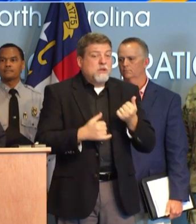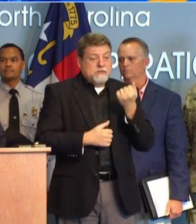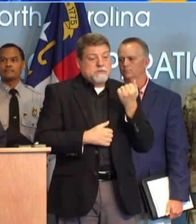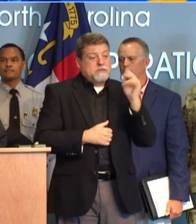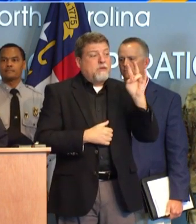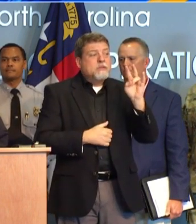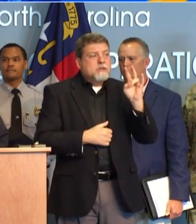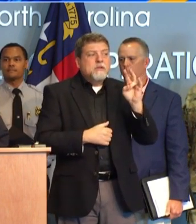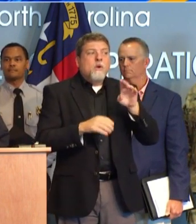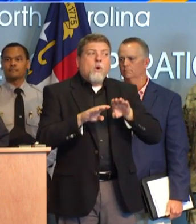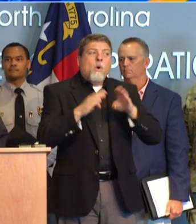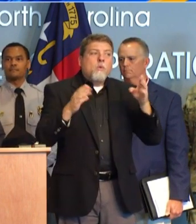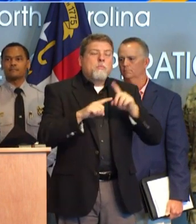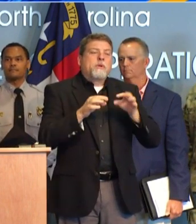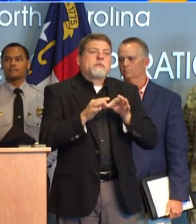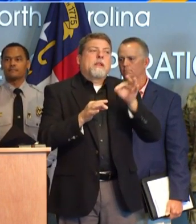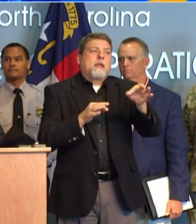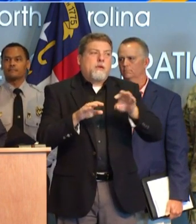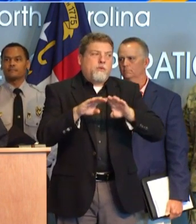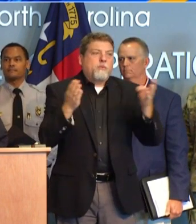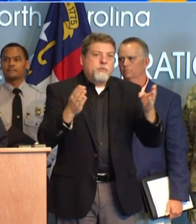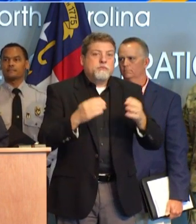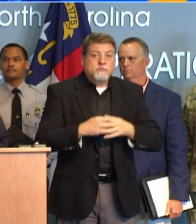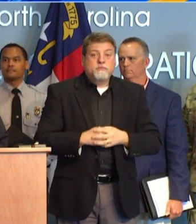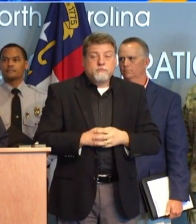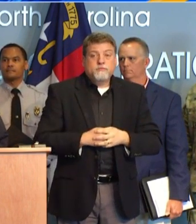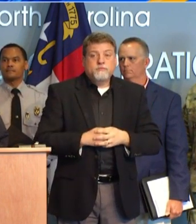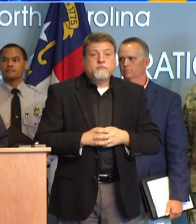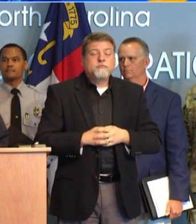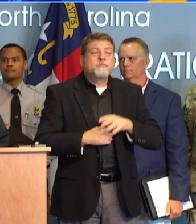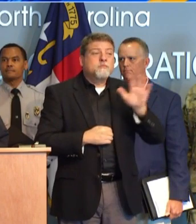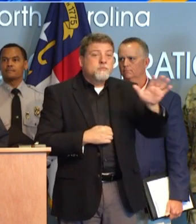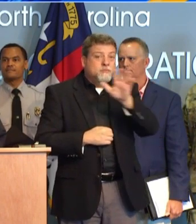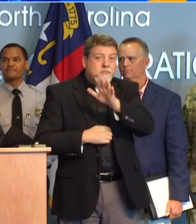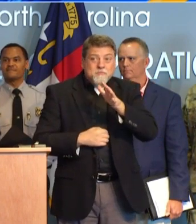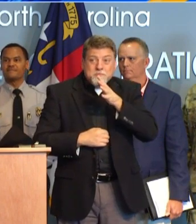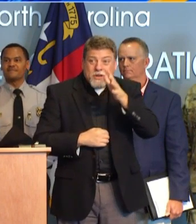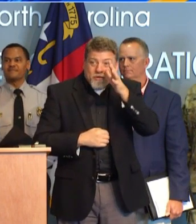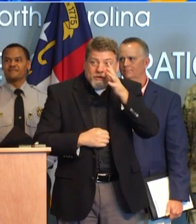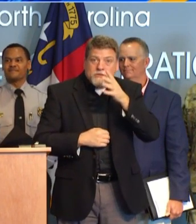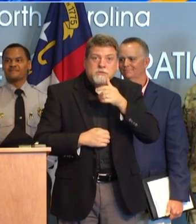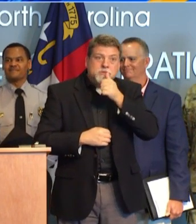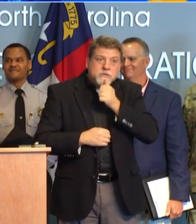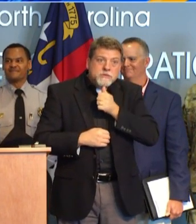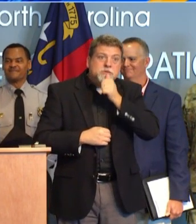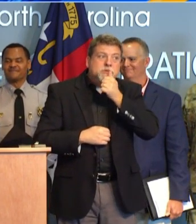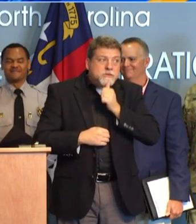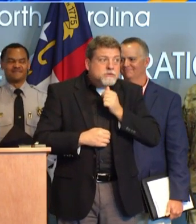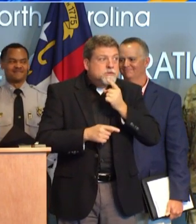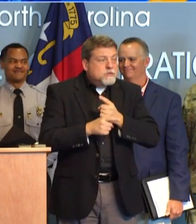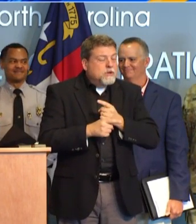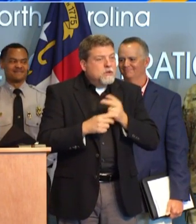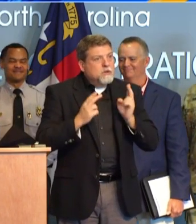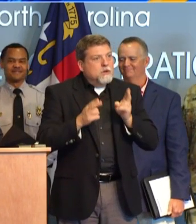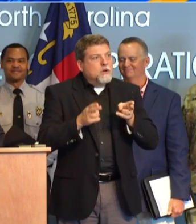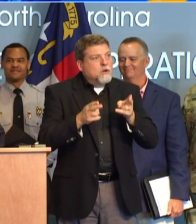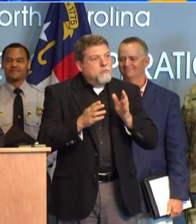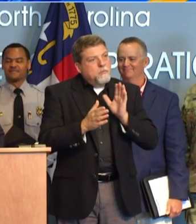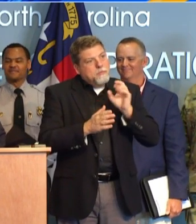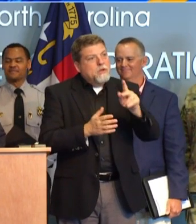WEATHER IS. THERE ARE 60 SCHOOL DISTRICTS THAT REMAIN CLOSED TODAY, AND 17 ARE OPERATING ON DELAYED